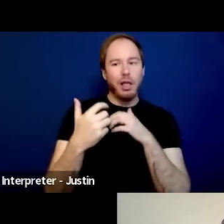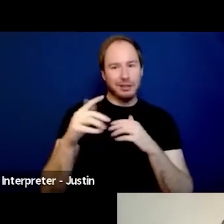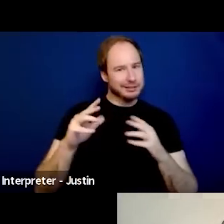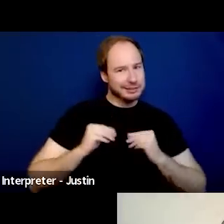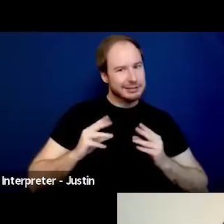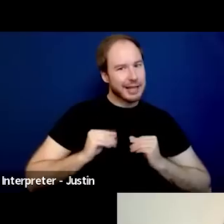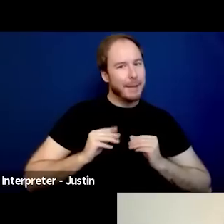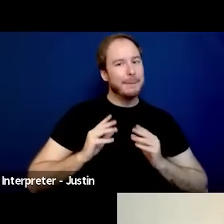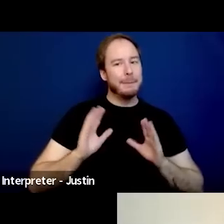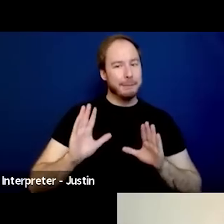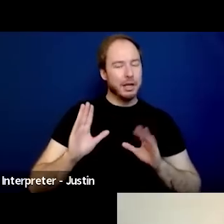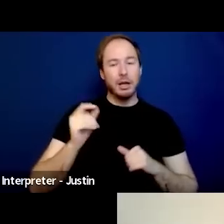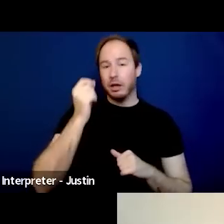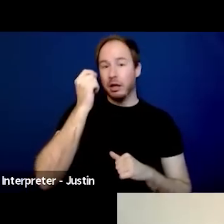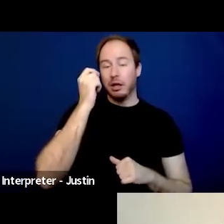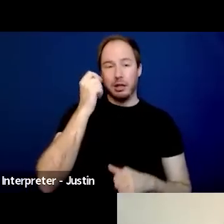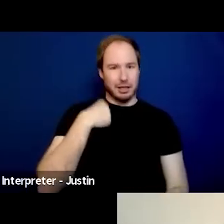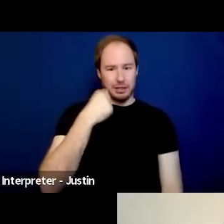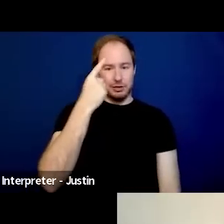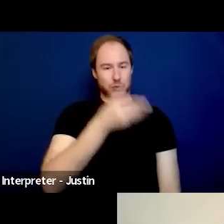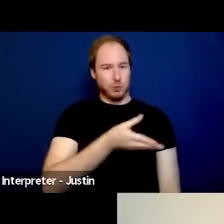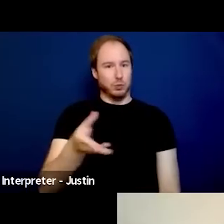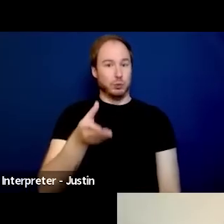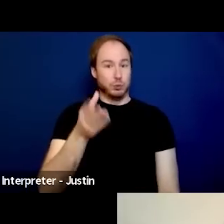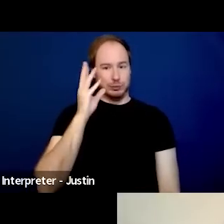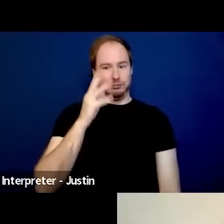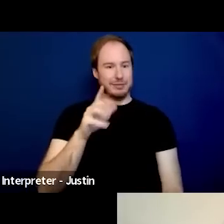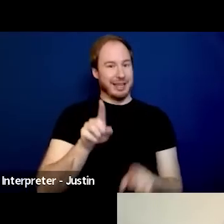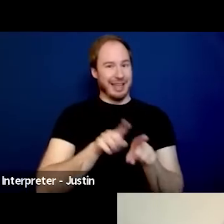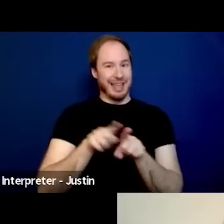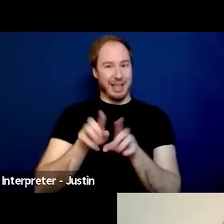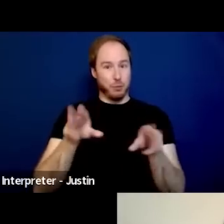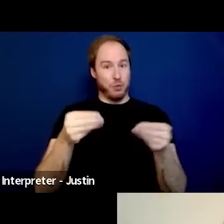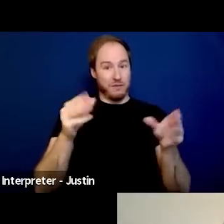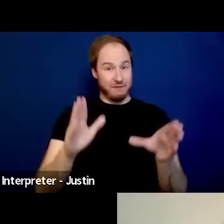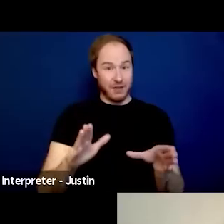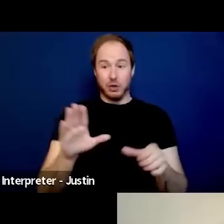And I also understand that those of you who are providers working in programs with folks